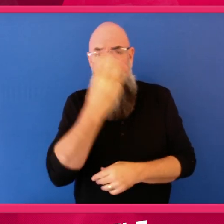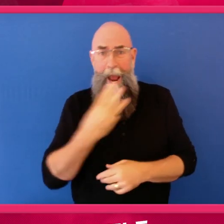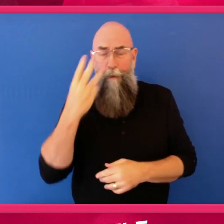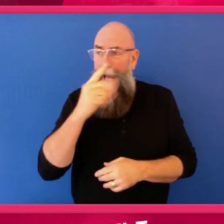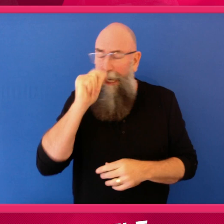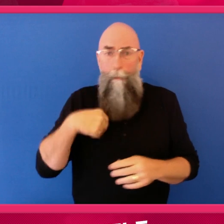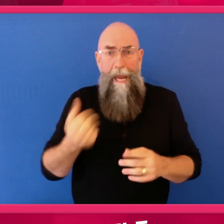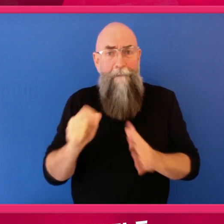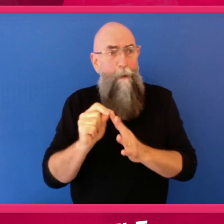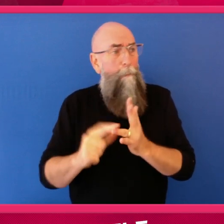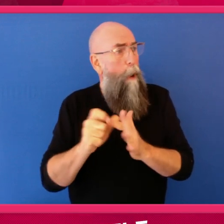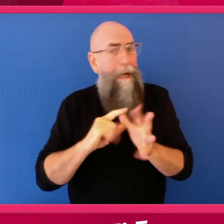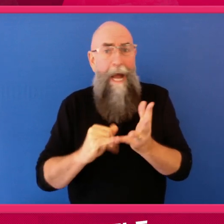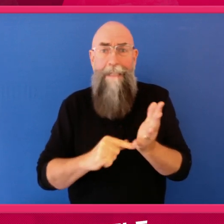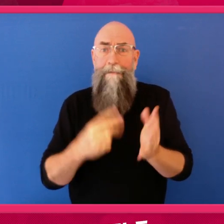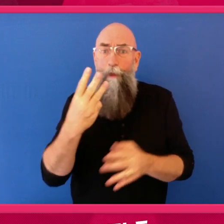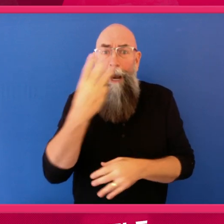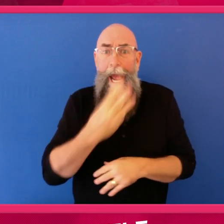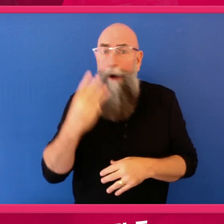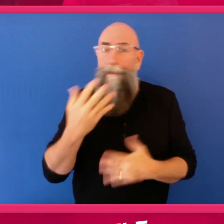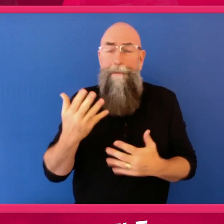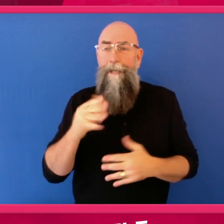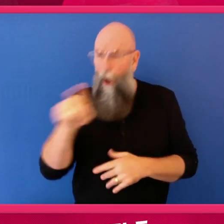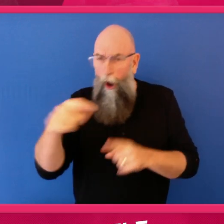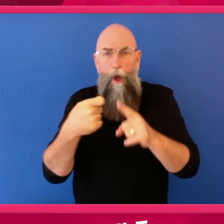Kurt Fearnley: I have no sway. I'm surprised they let me in the building every day.